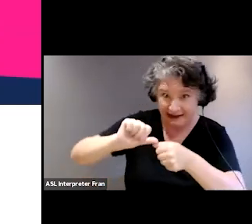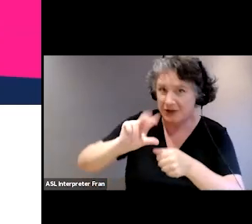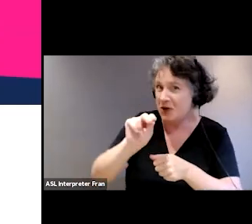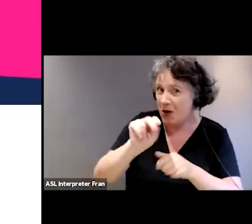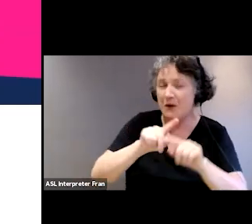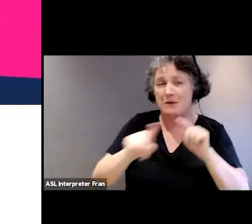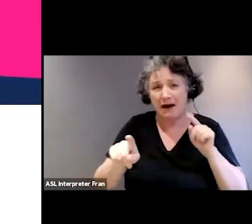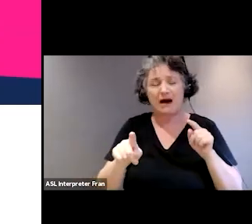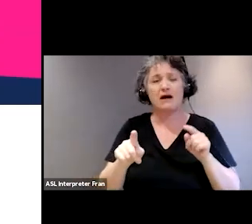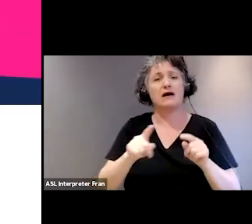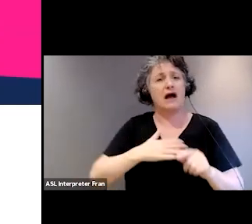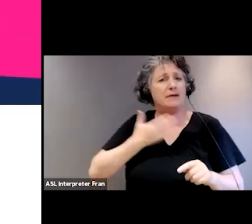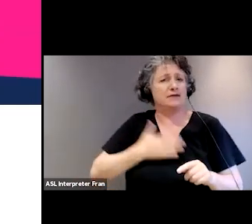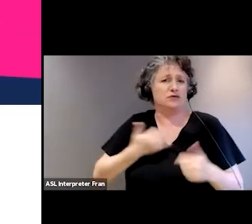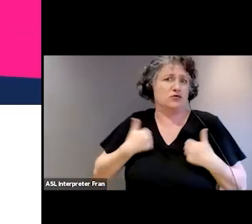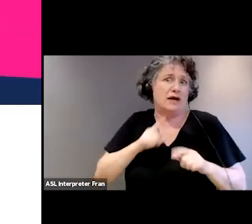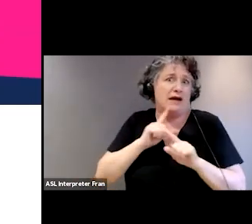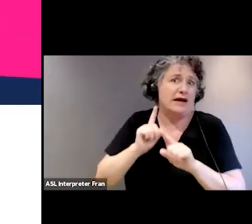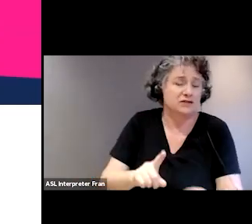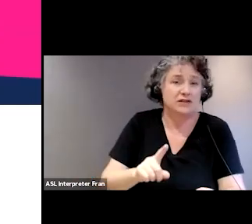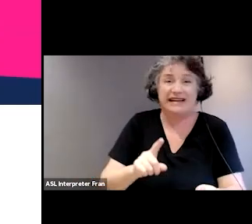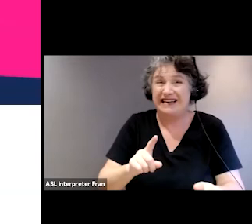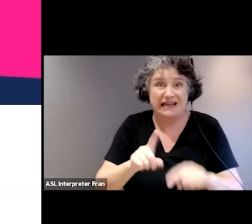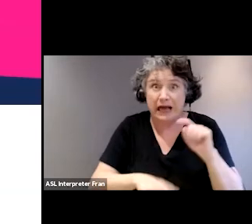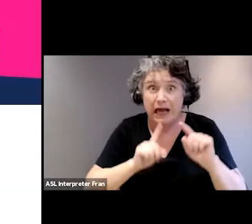helpful for you, and for the parts that are review for you, hopefully some of what we